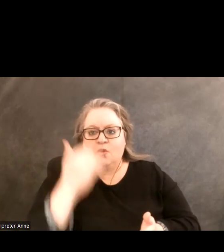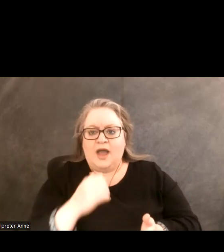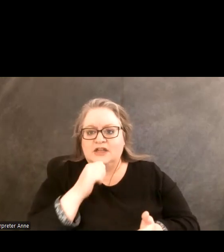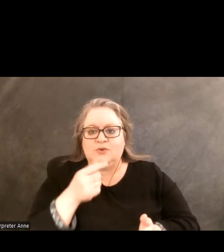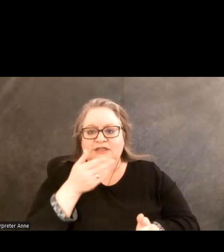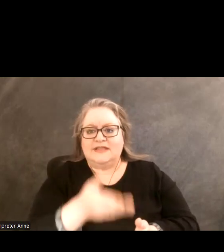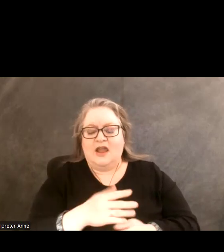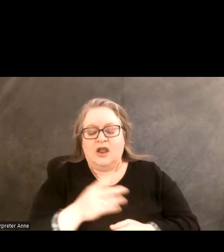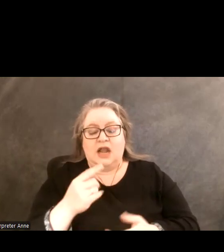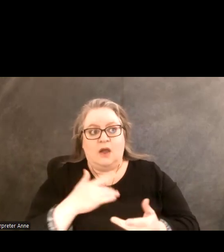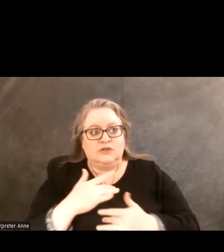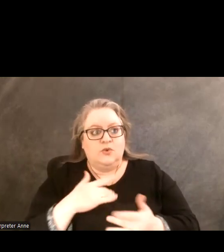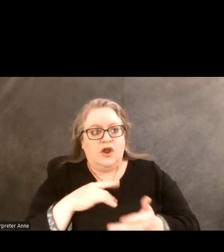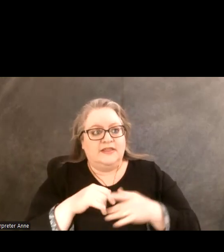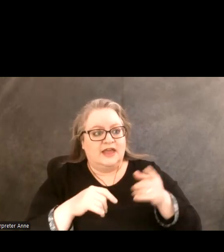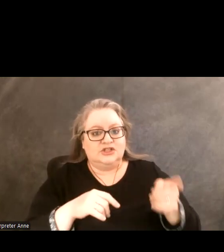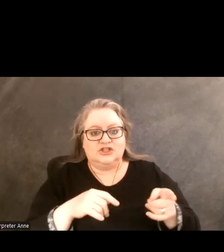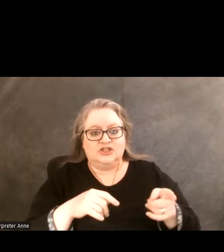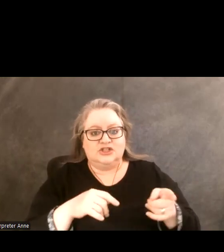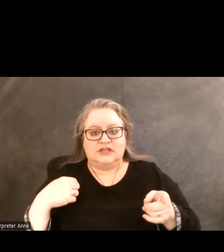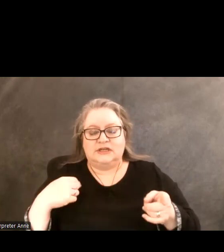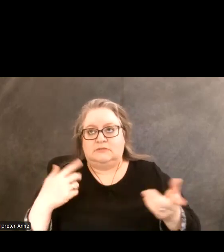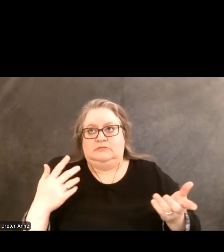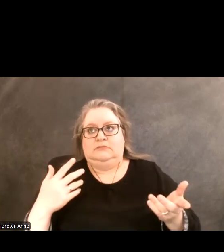and I was worried she had been ill or injured, and when I